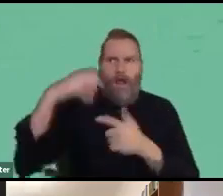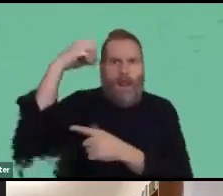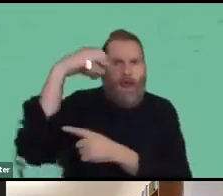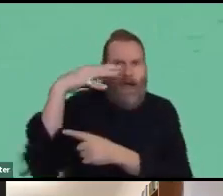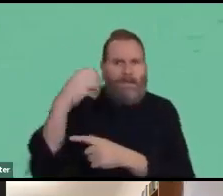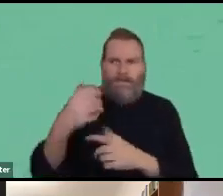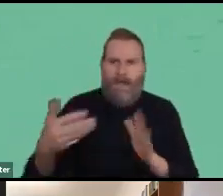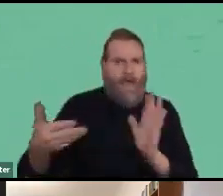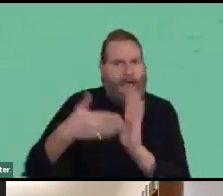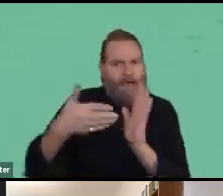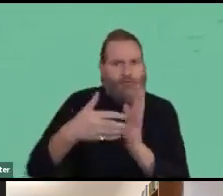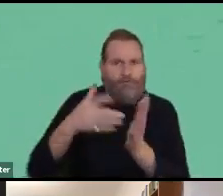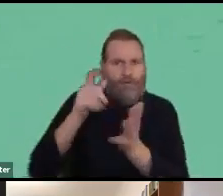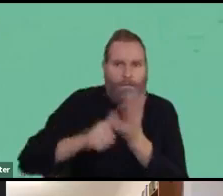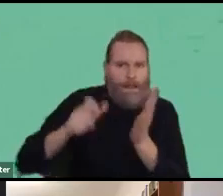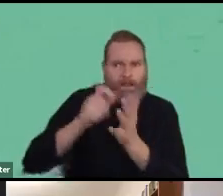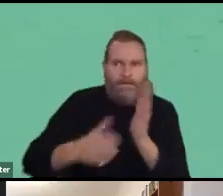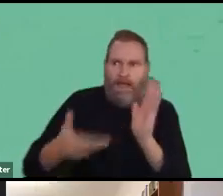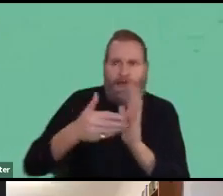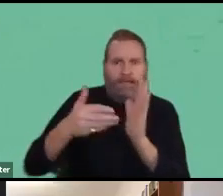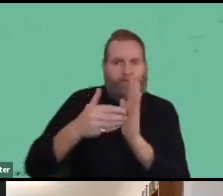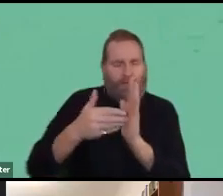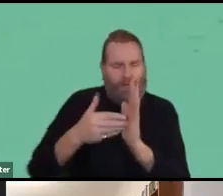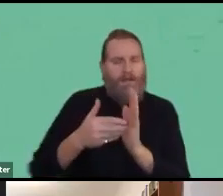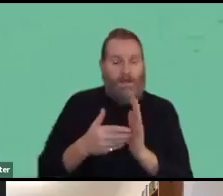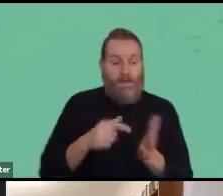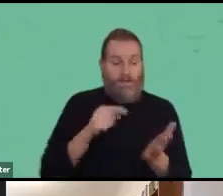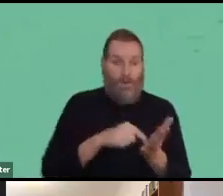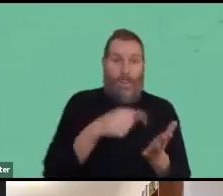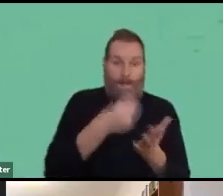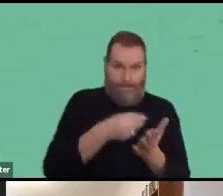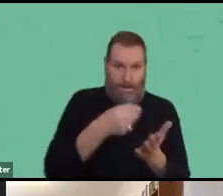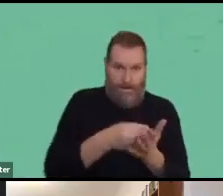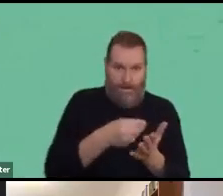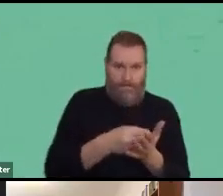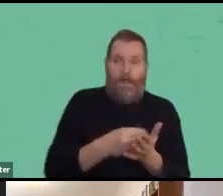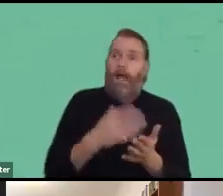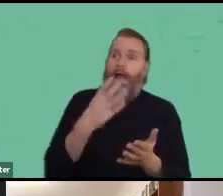I get your point I have to use a bit of that allowance but I won't use all of it um but it